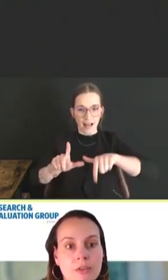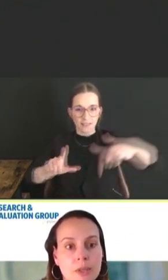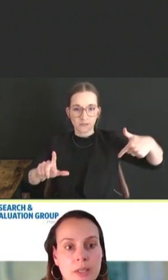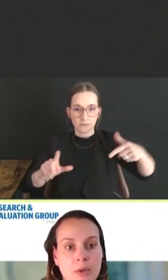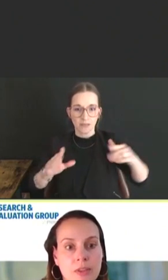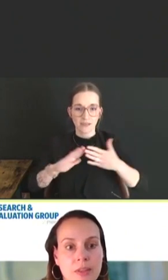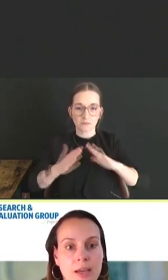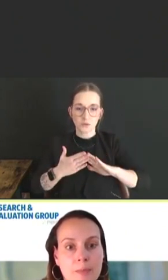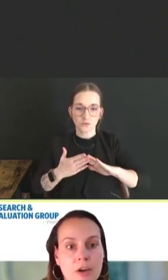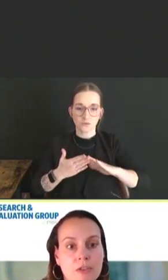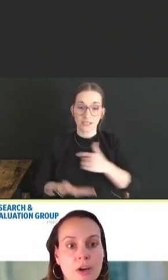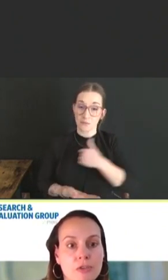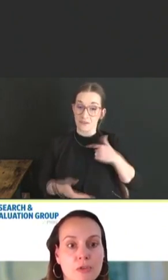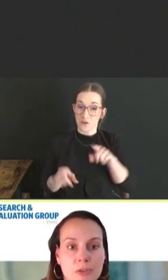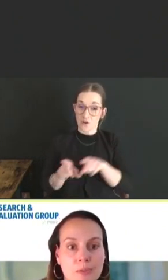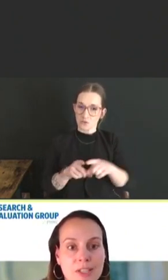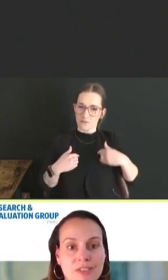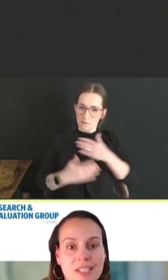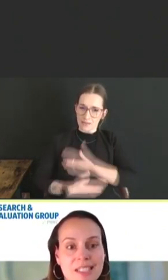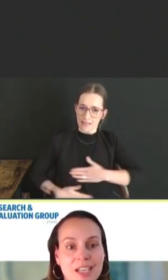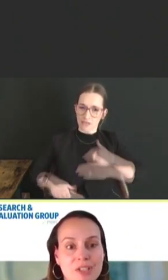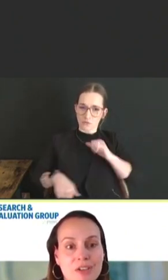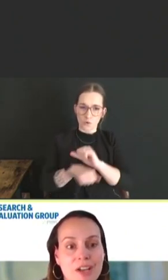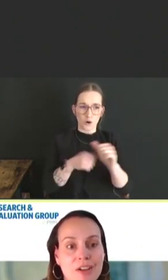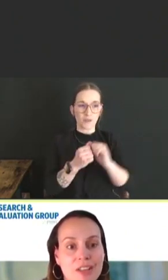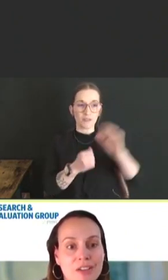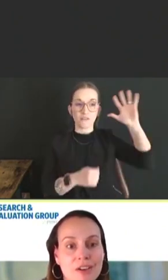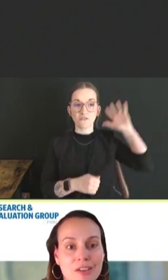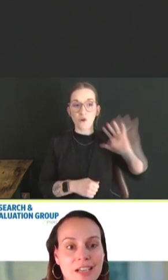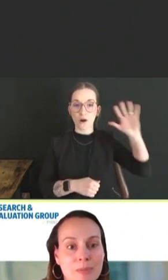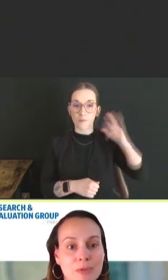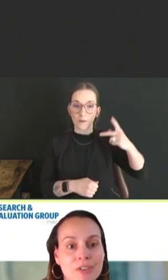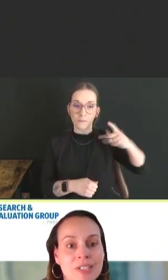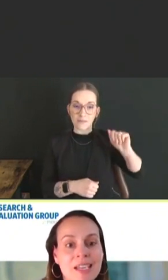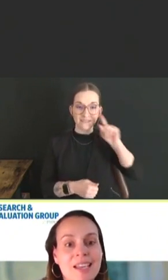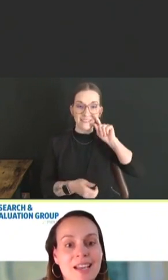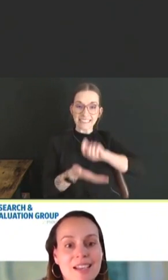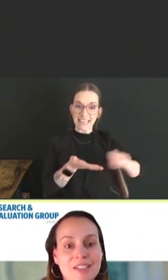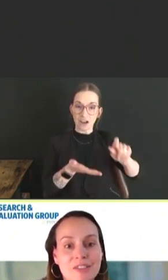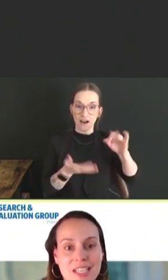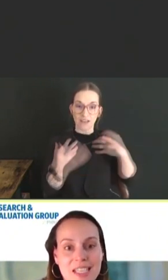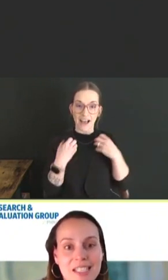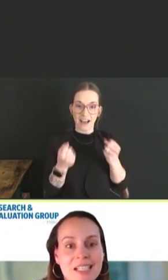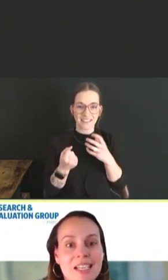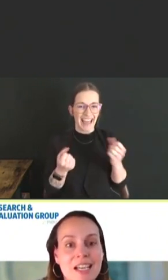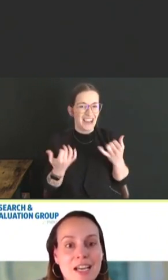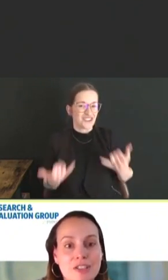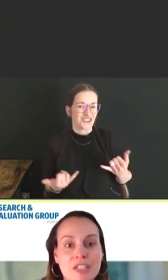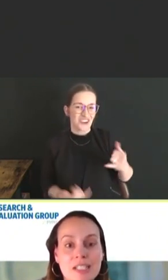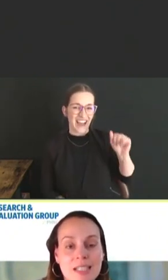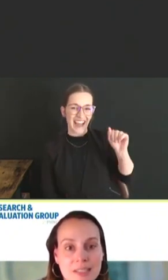of working with our former Pennsylvania Secretary of Health and the current Admiral Levine. She says